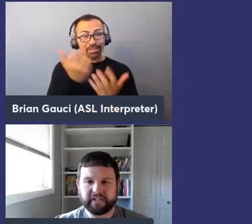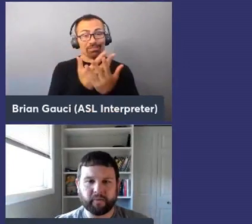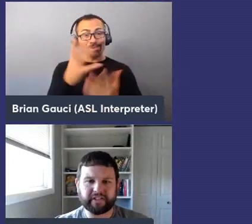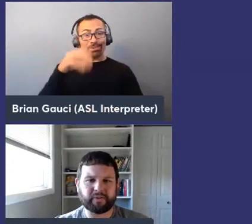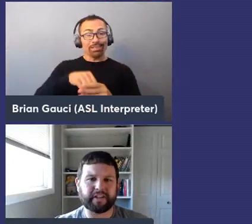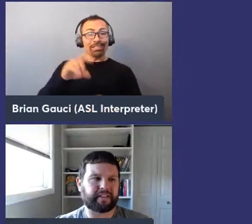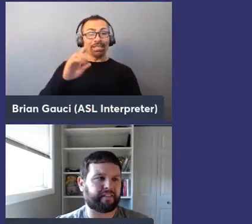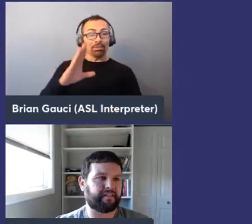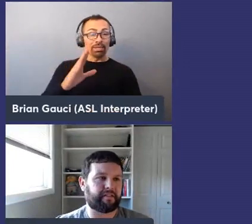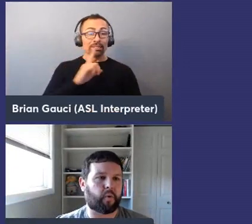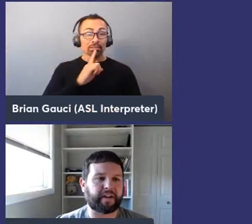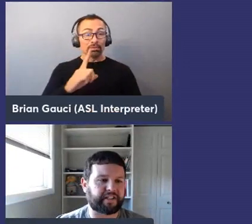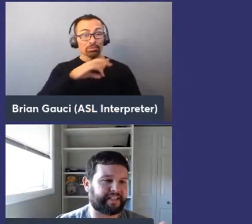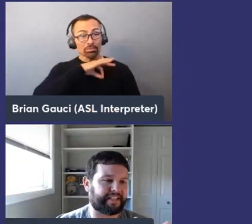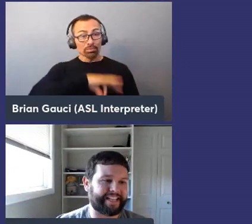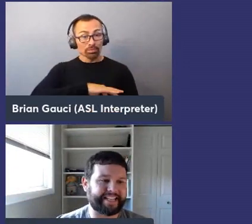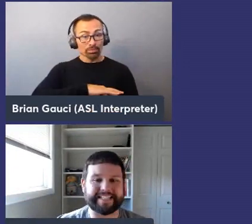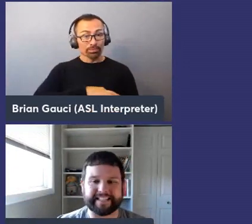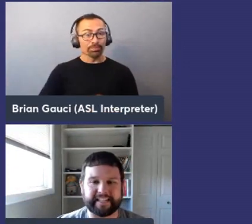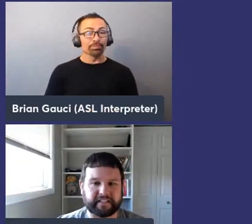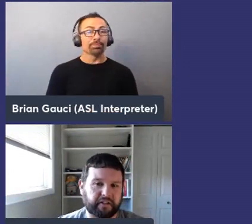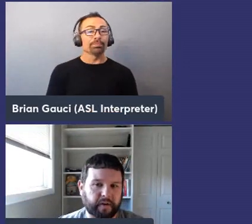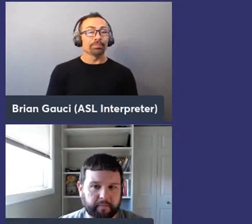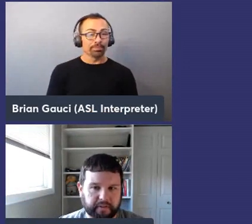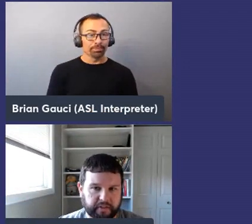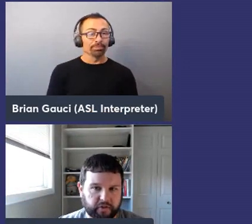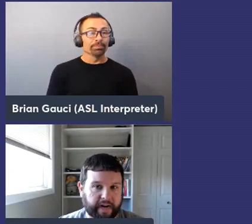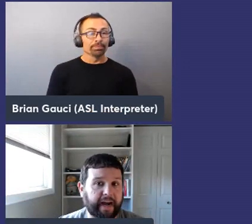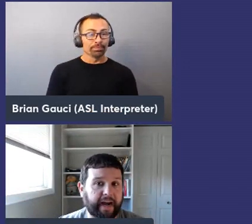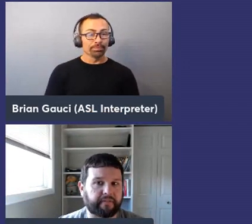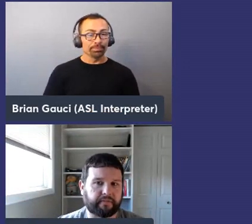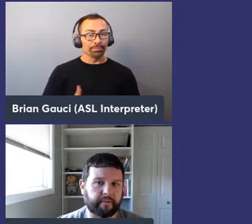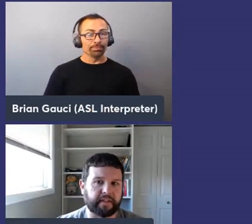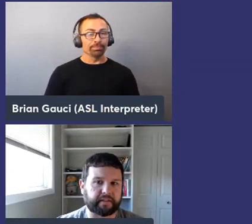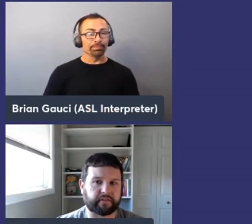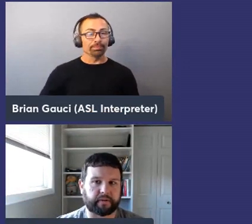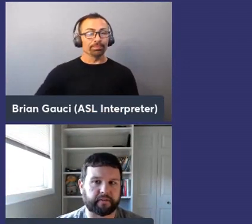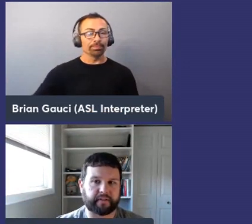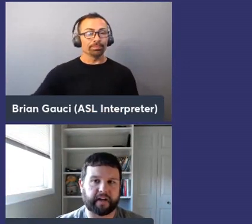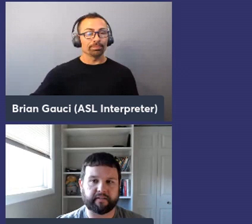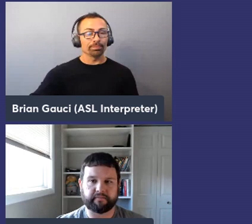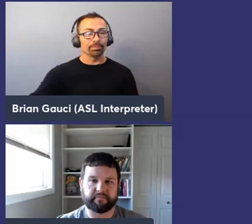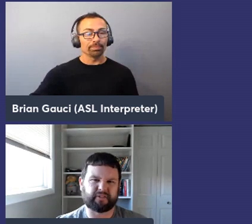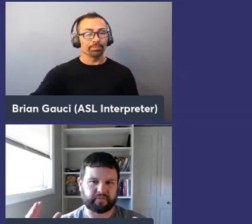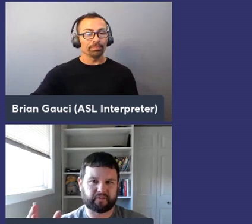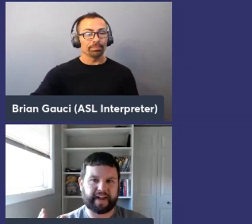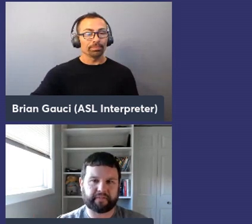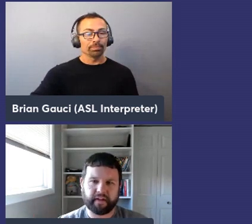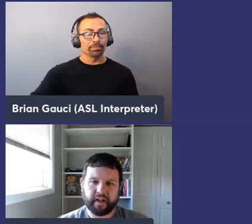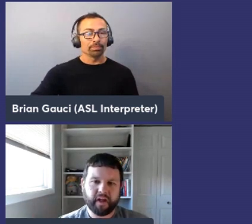So what questions and insights are you able to drive from this graph?